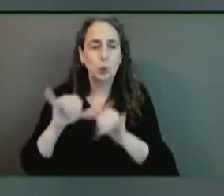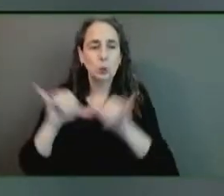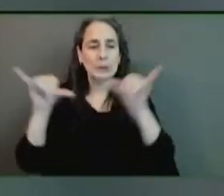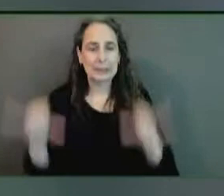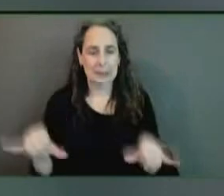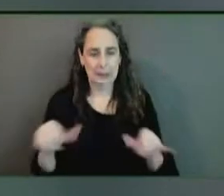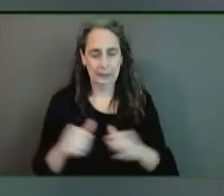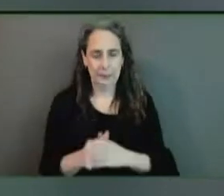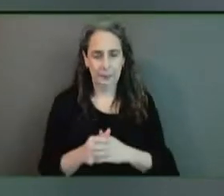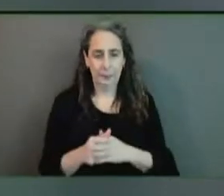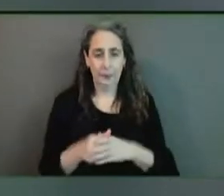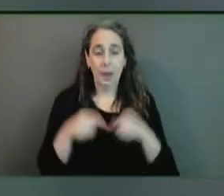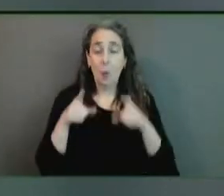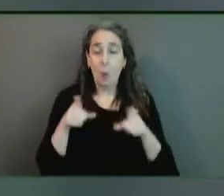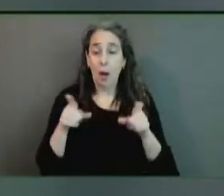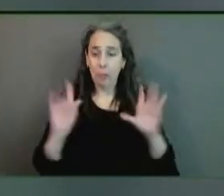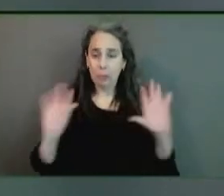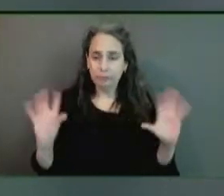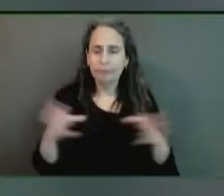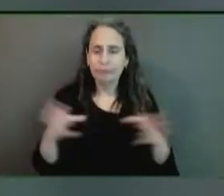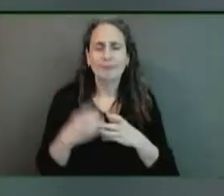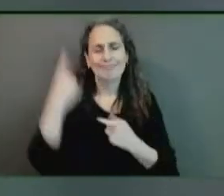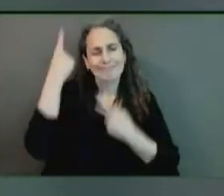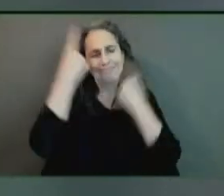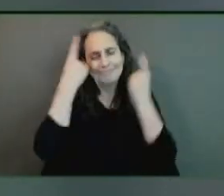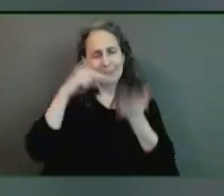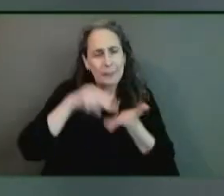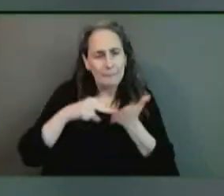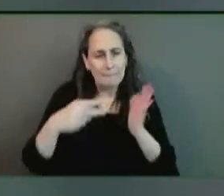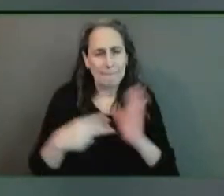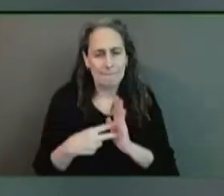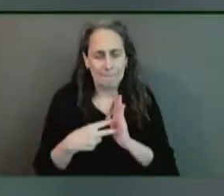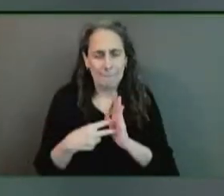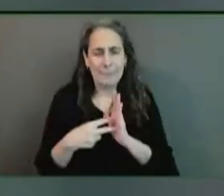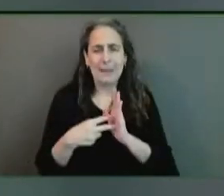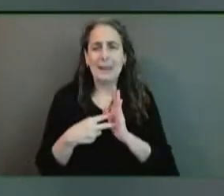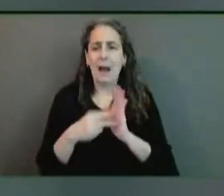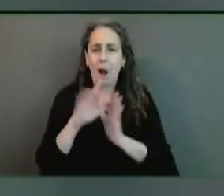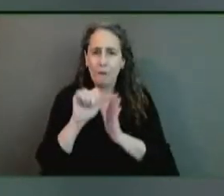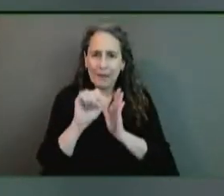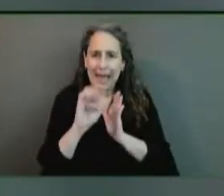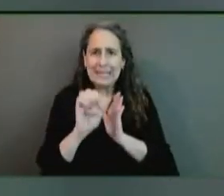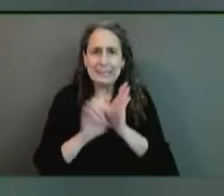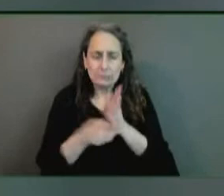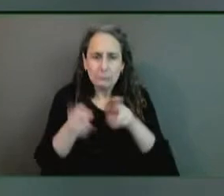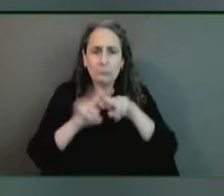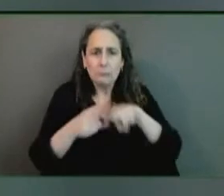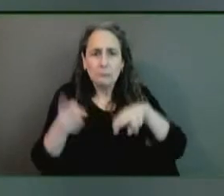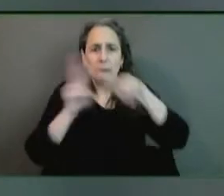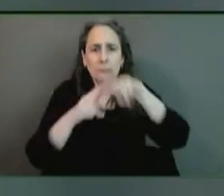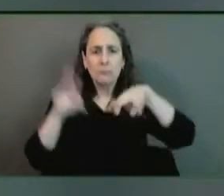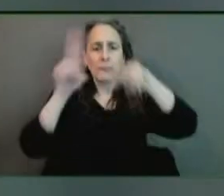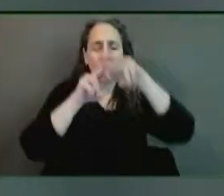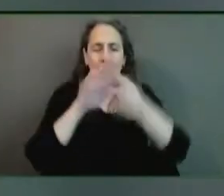our school and school system. Every come together to consider